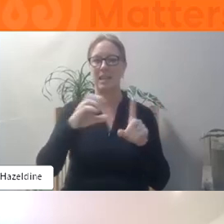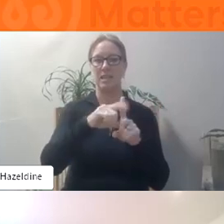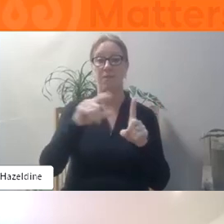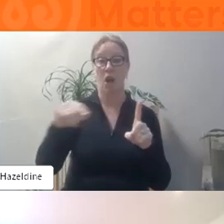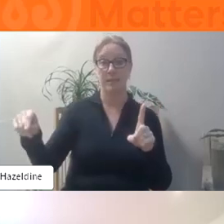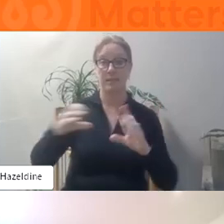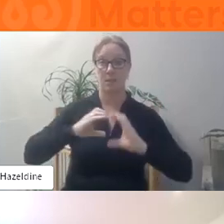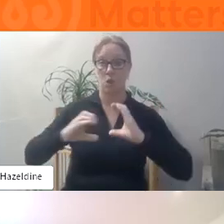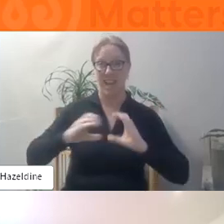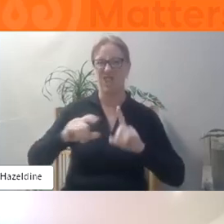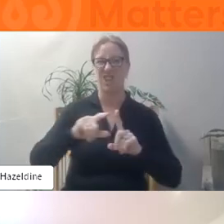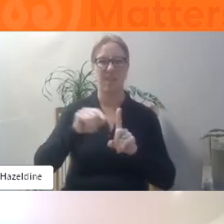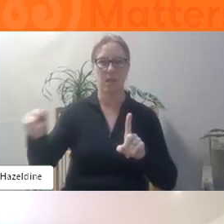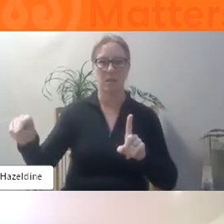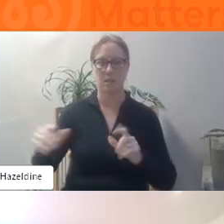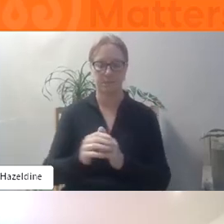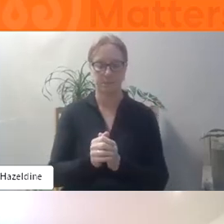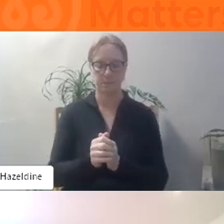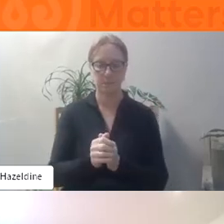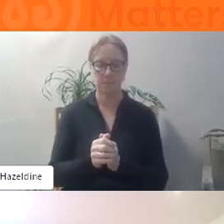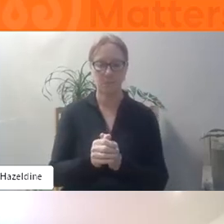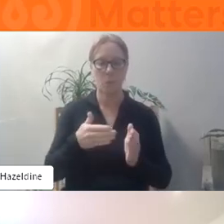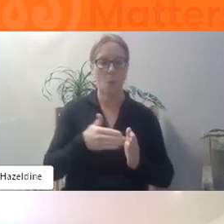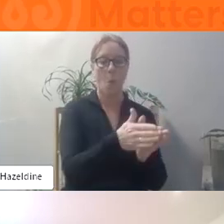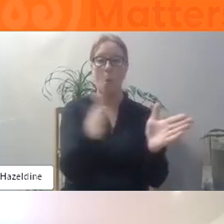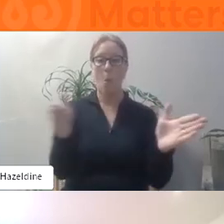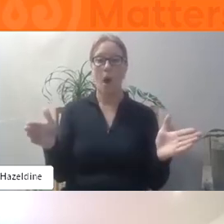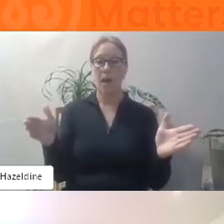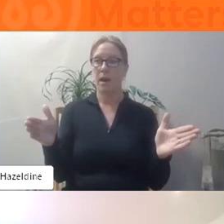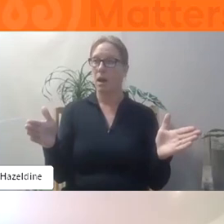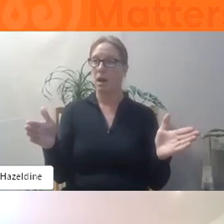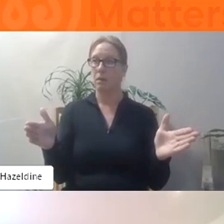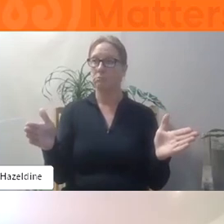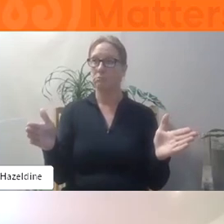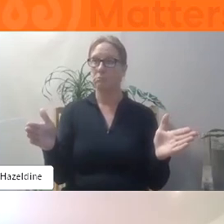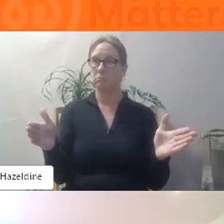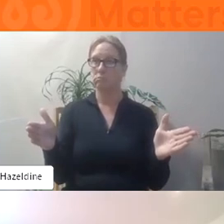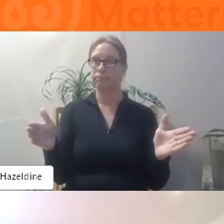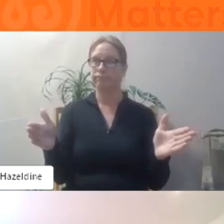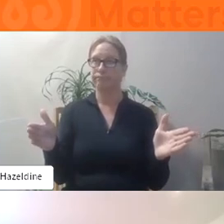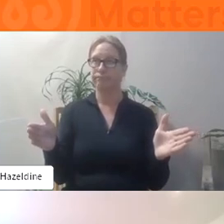devices, and with a wider - also there'll be a wider application